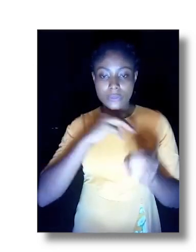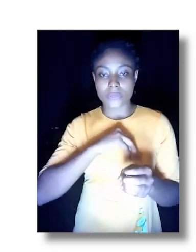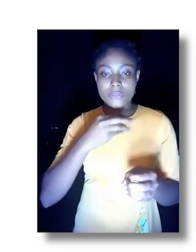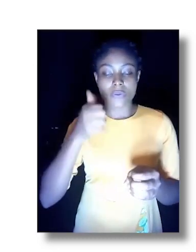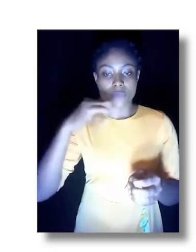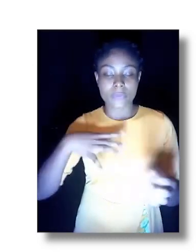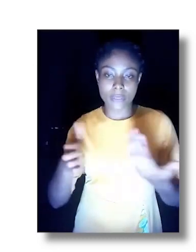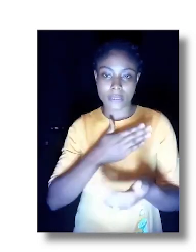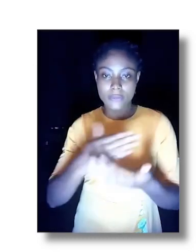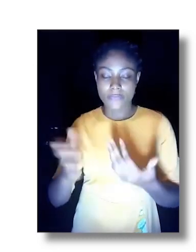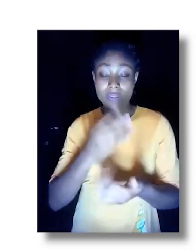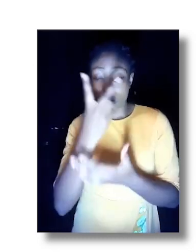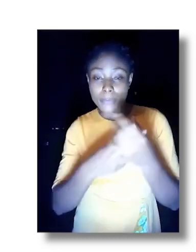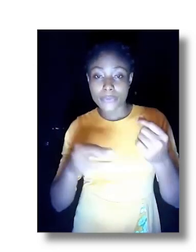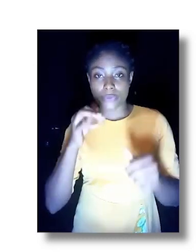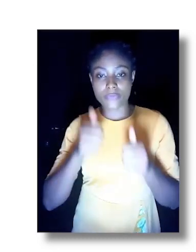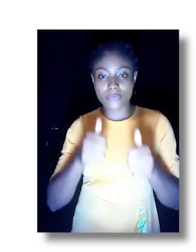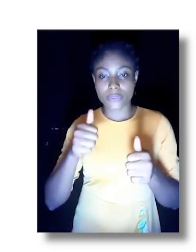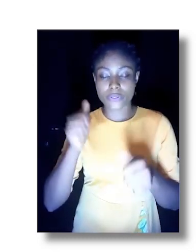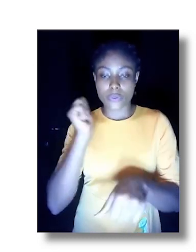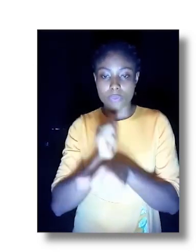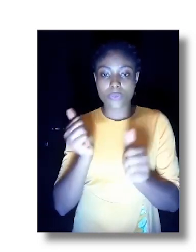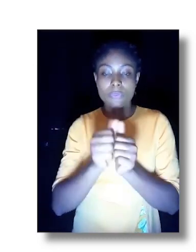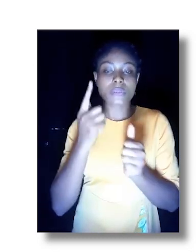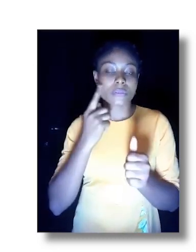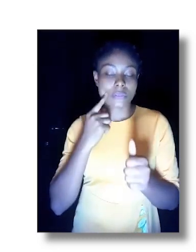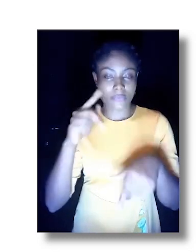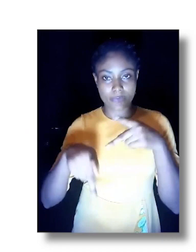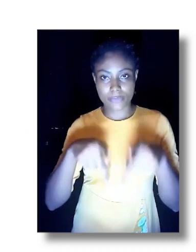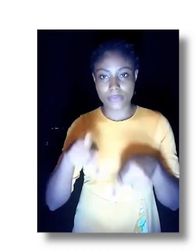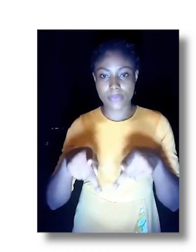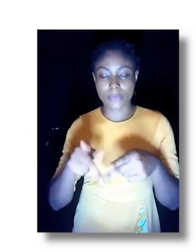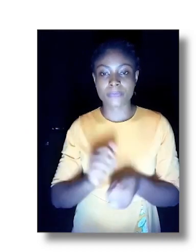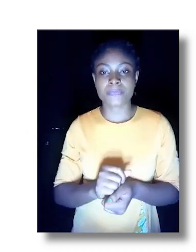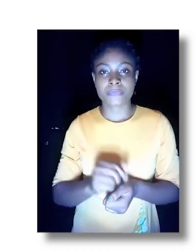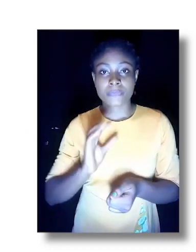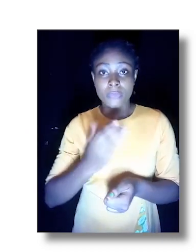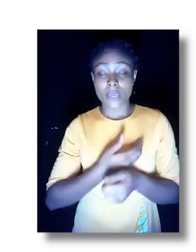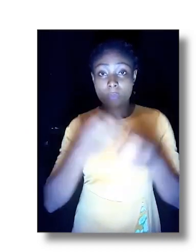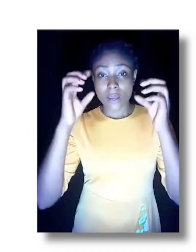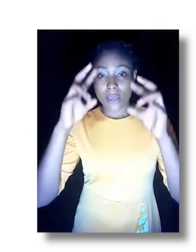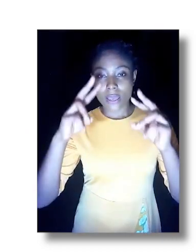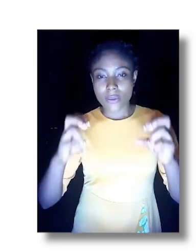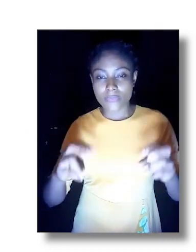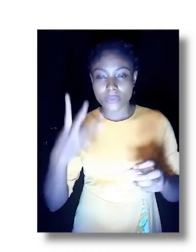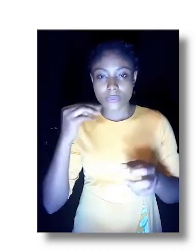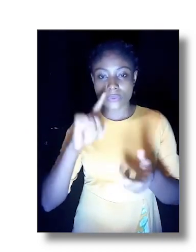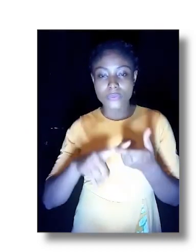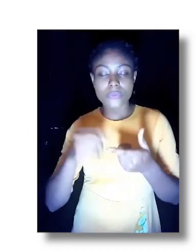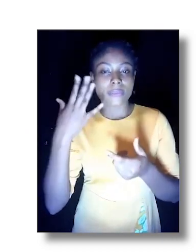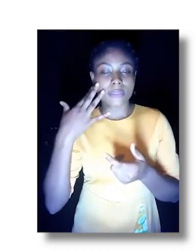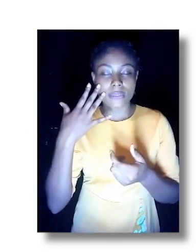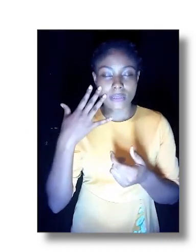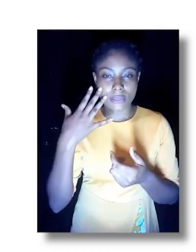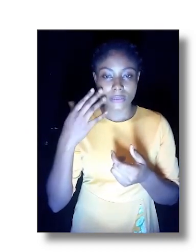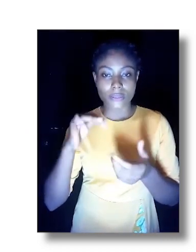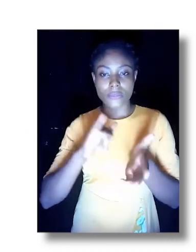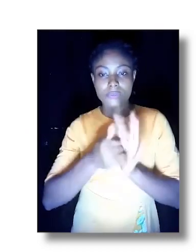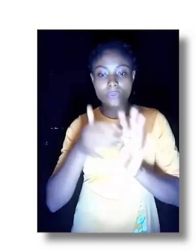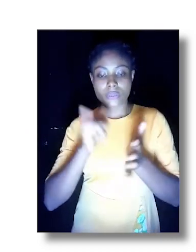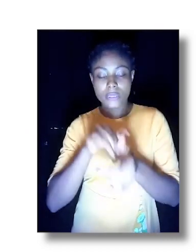Our emphasis was to sensitize those that work with and around Deaf people about the linguistic